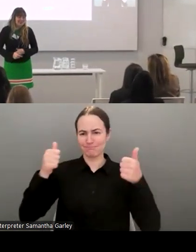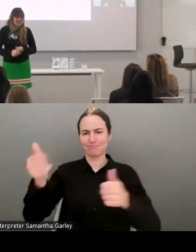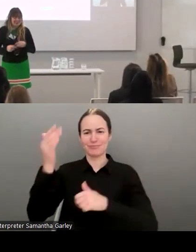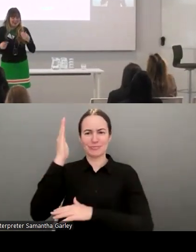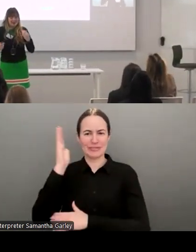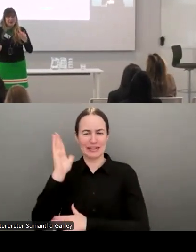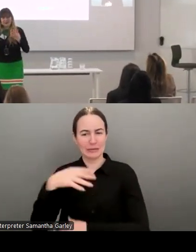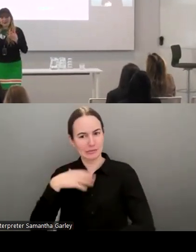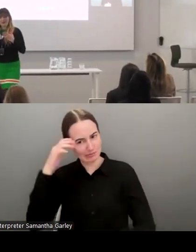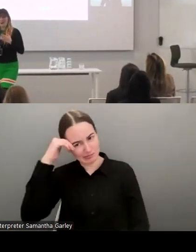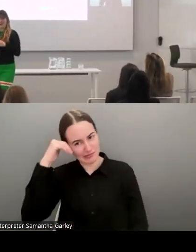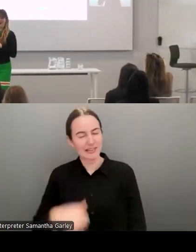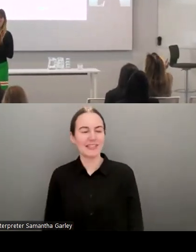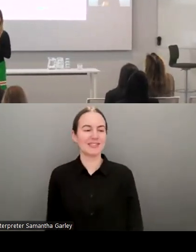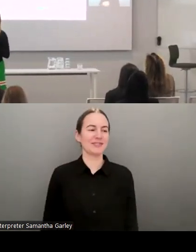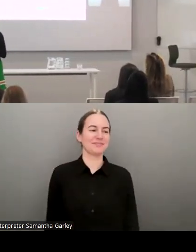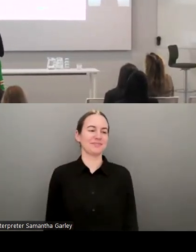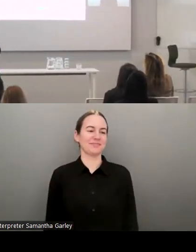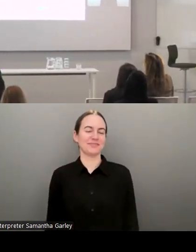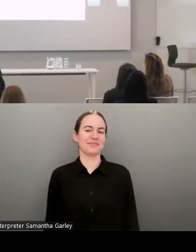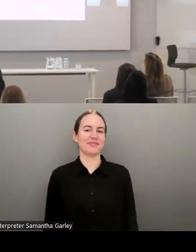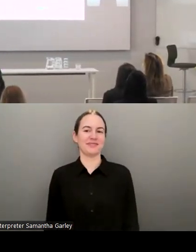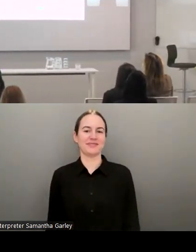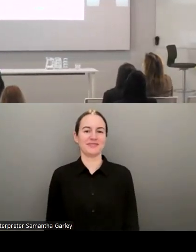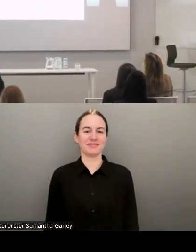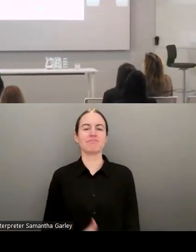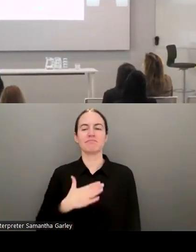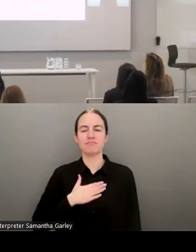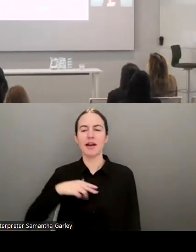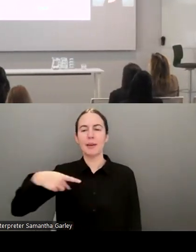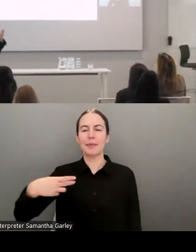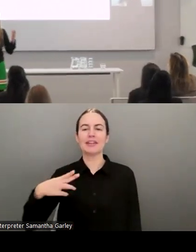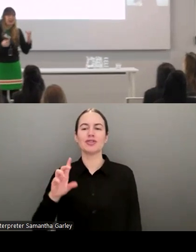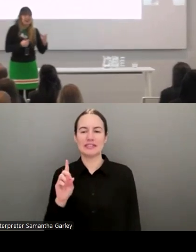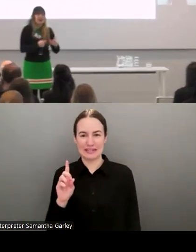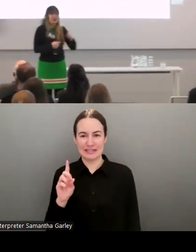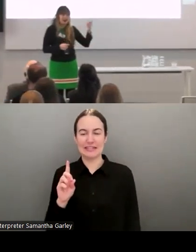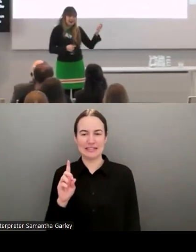Today I'm going to talk about my PhD projects that I actually just handed in on Friday.